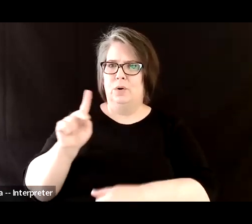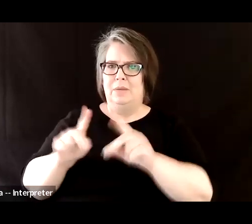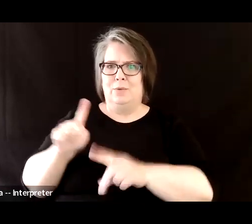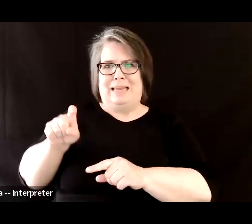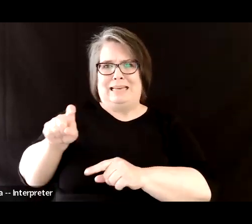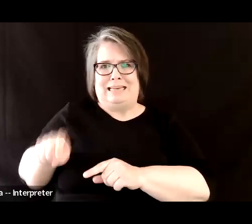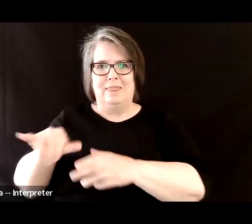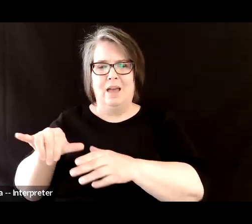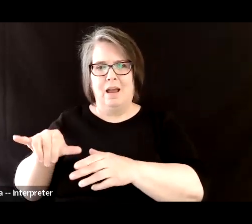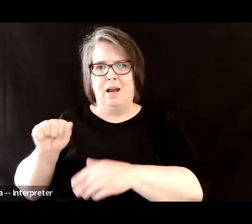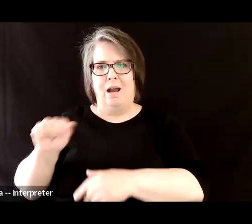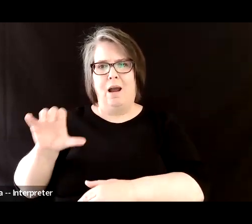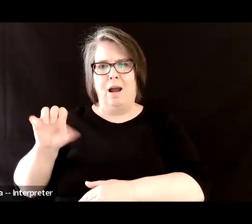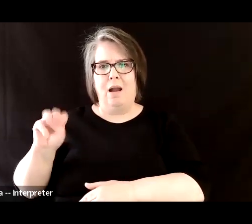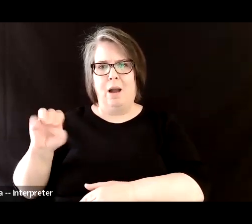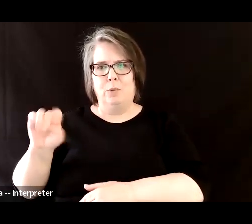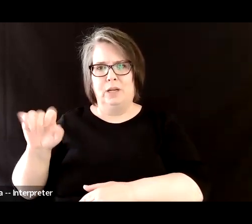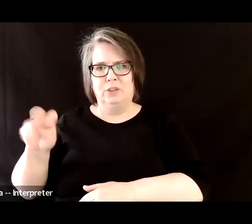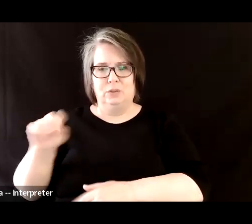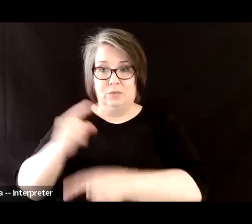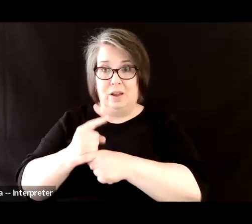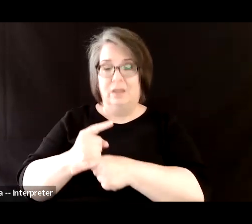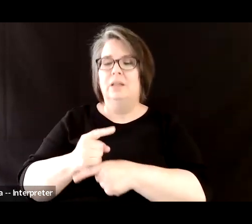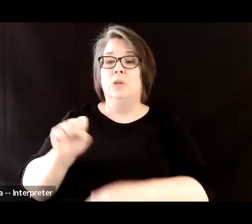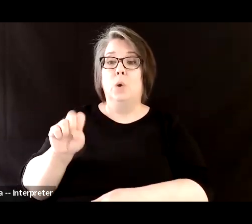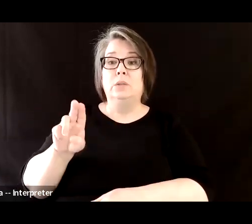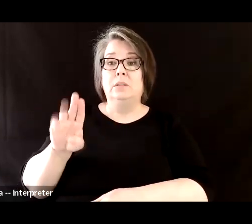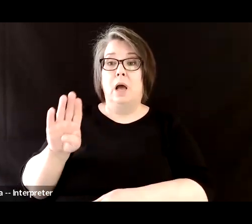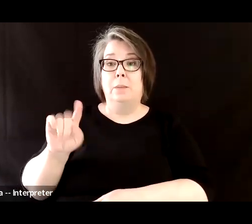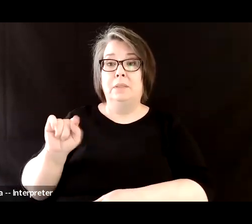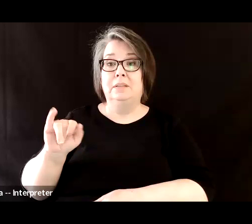specific accommodation. Subtitles, yeah, if you have a